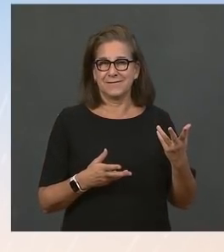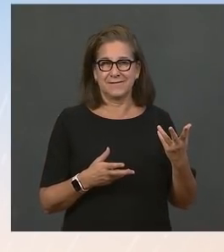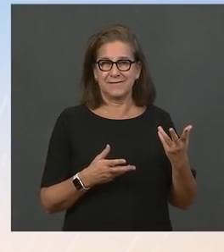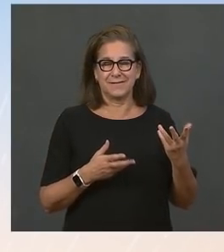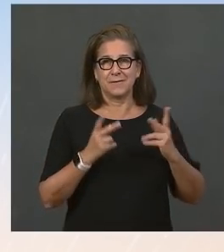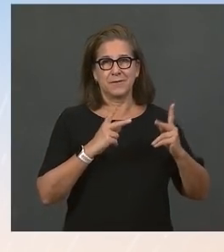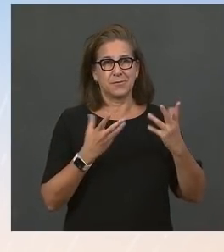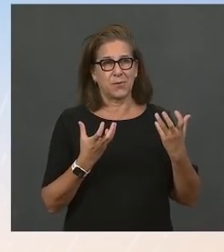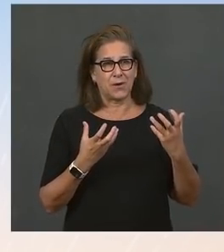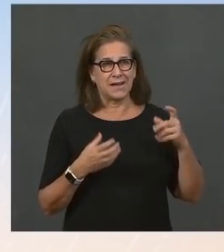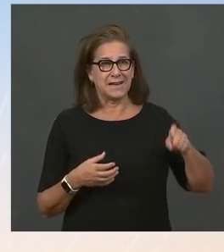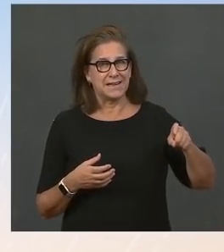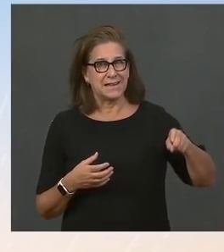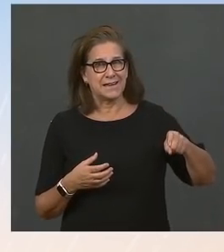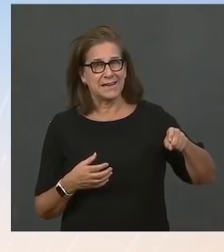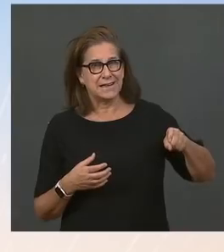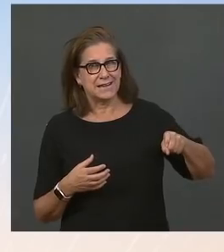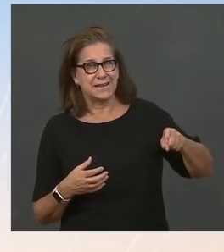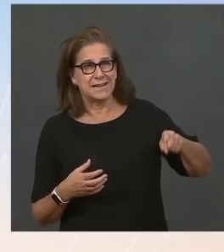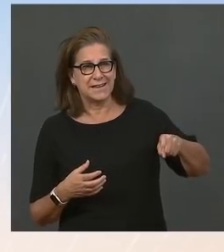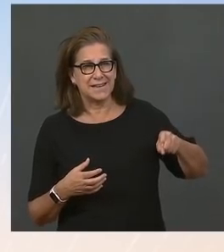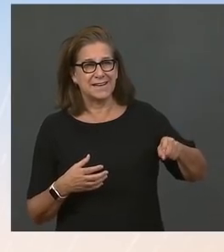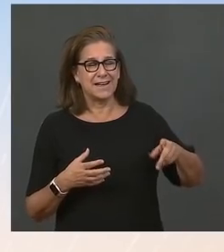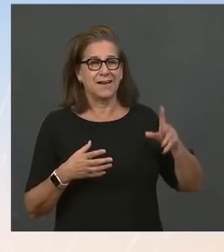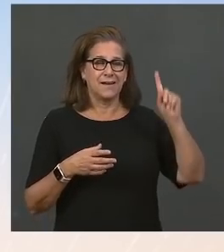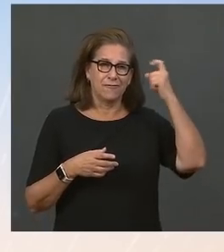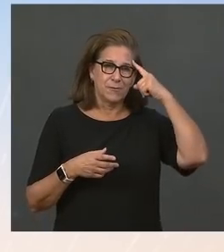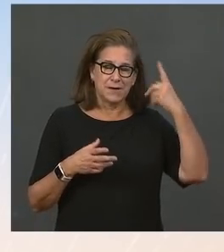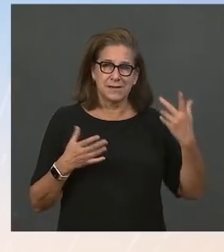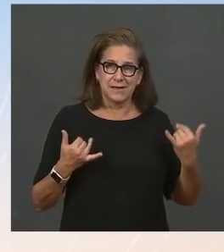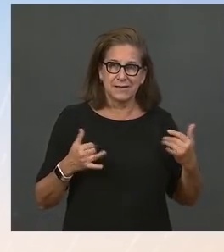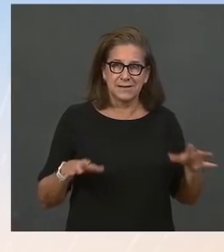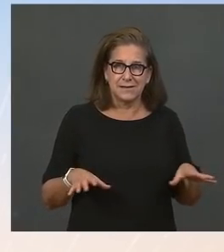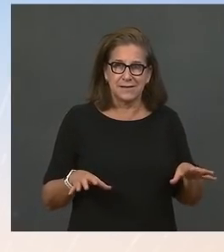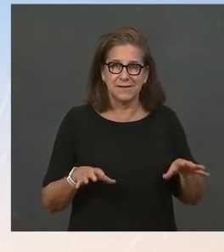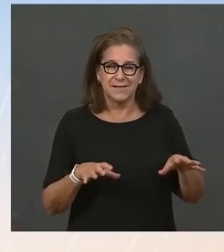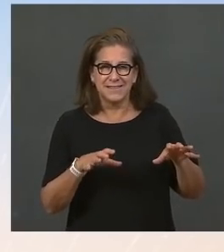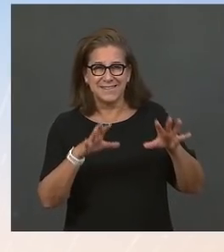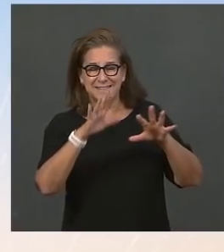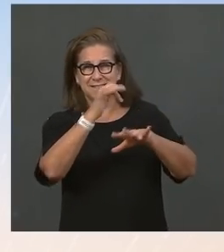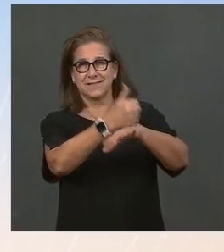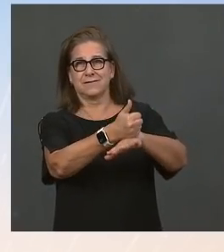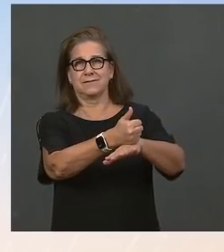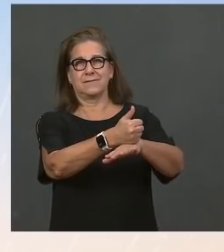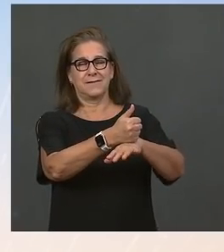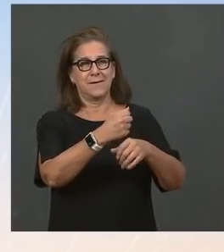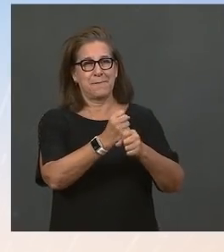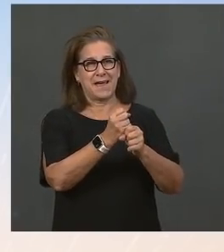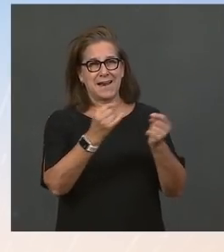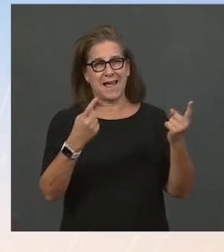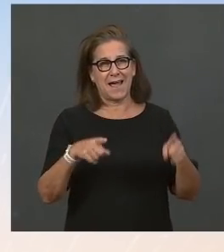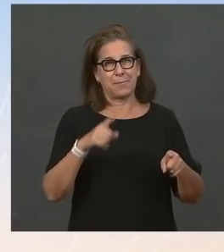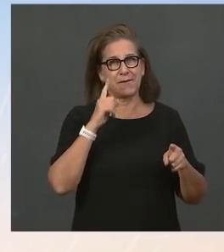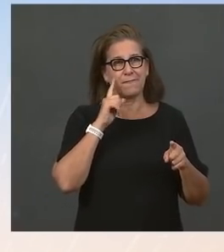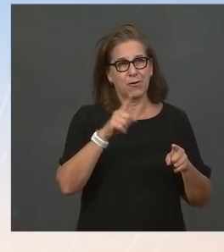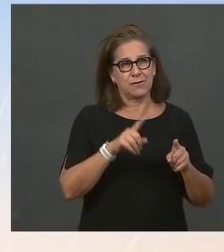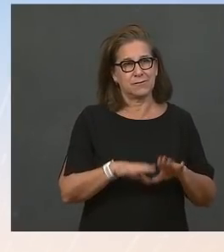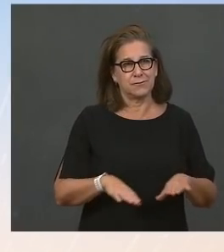want to see government act on to make their lives better, and that this package -- these packages will be the basis for building on in the future,